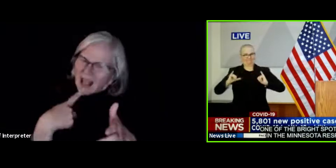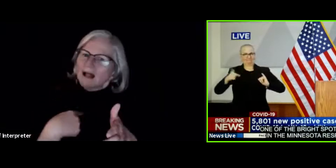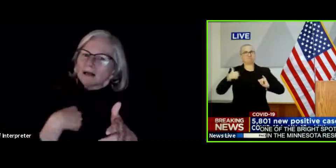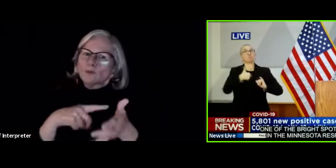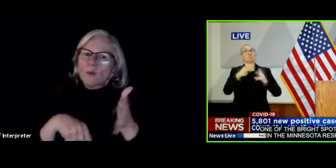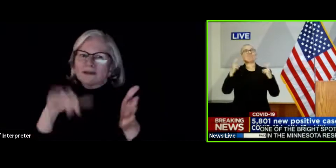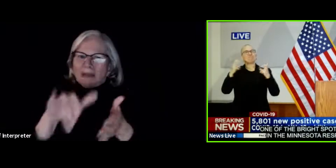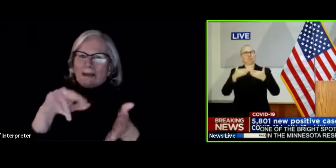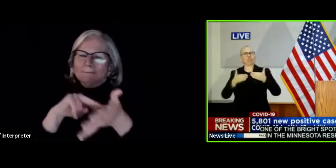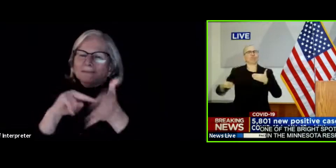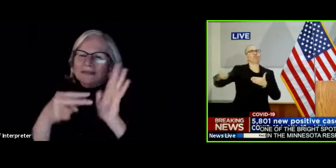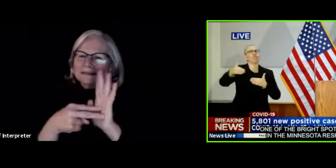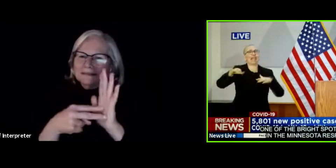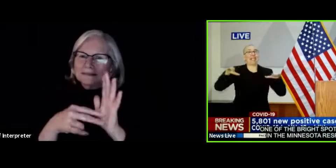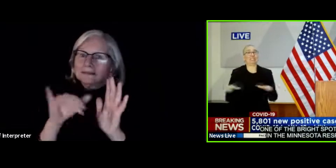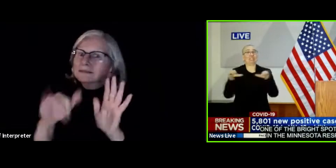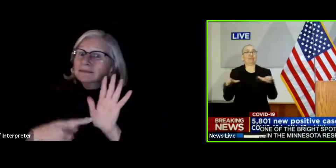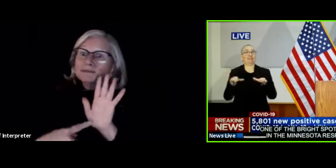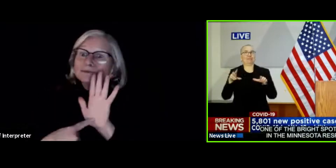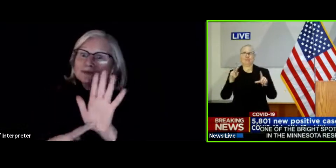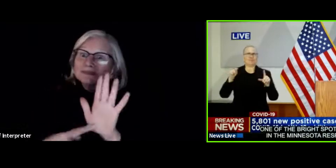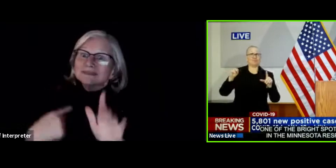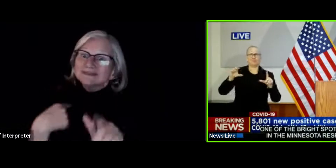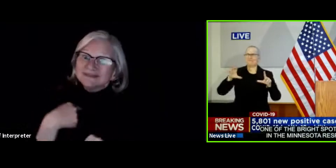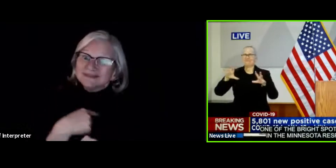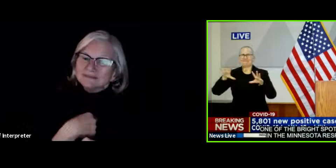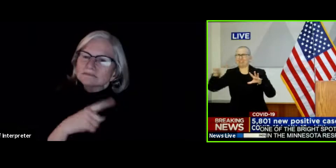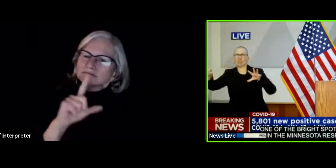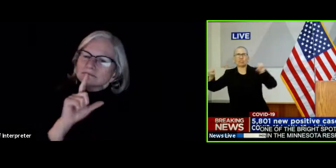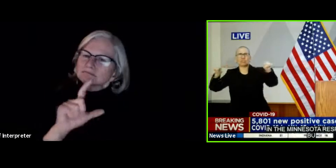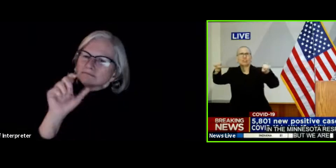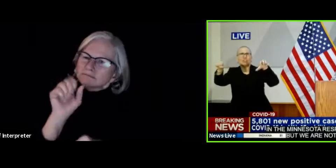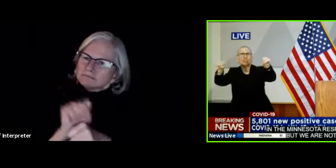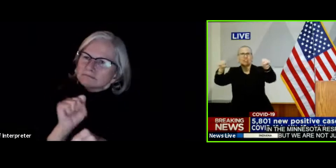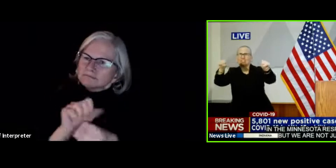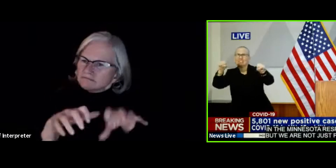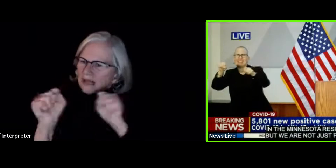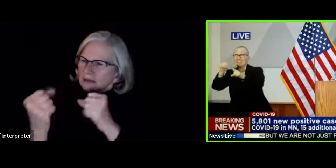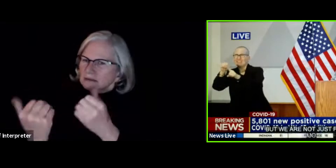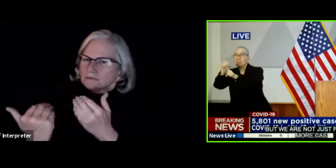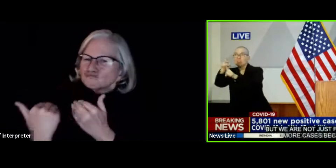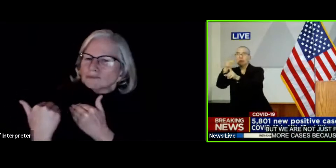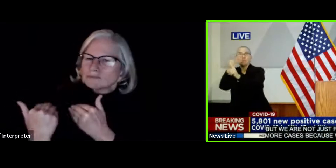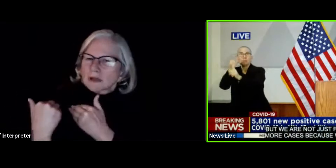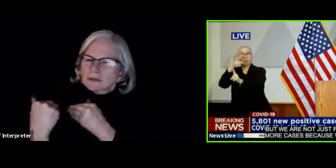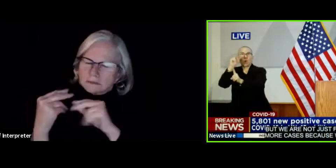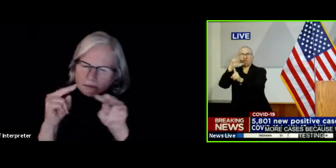AND LOOKING FOR PEOPLE WHO MAY BE CARRYING IT IS VIRUS, THOUGH THEY HAVE NO SYMPTOMS, SO NOT WAITING